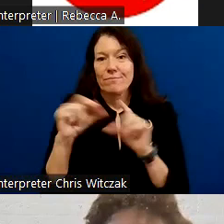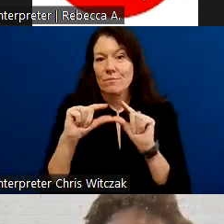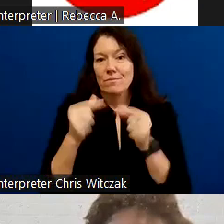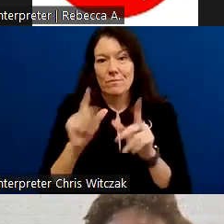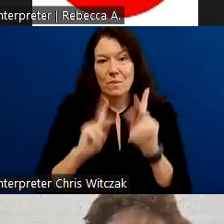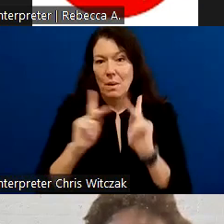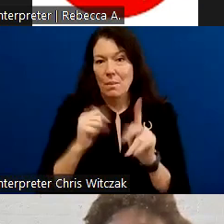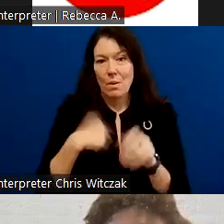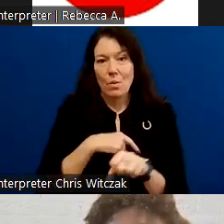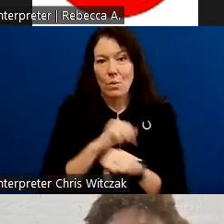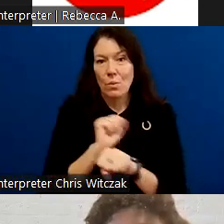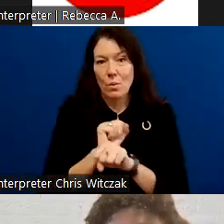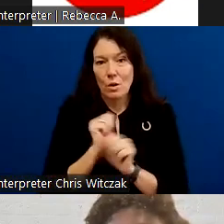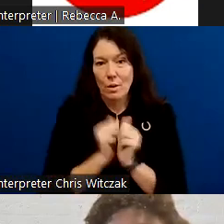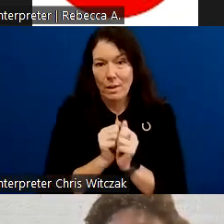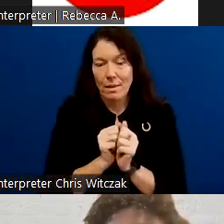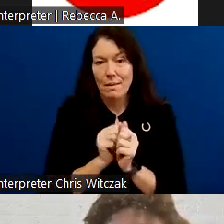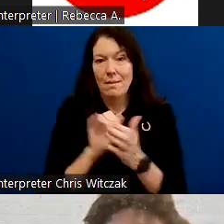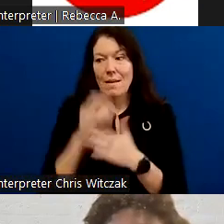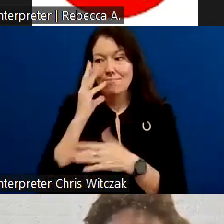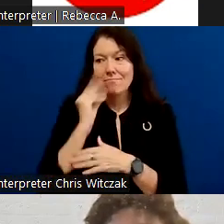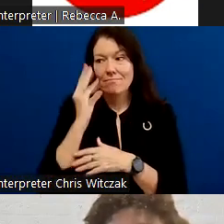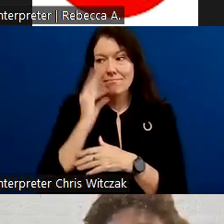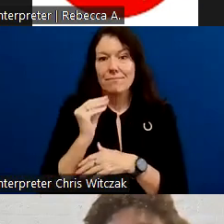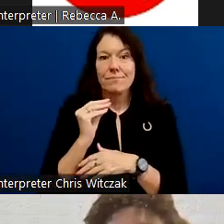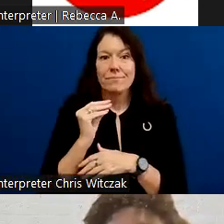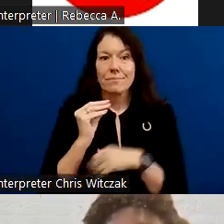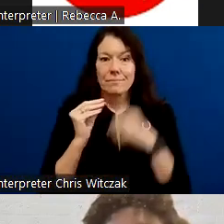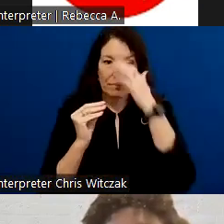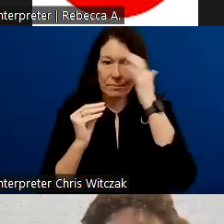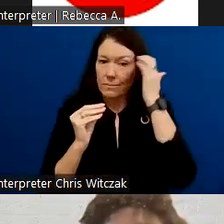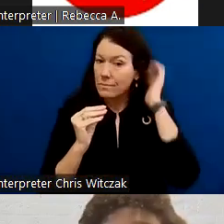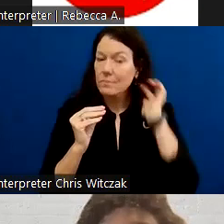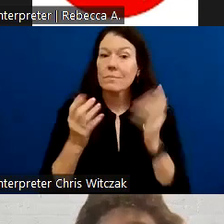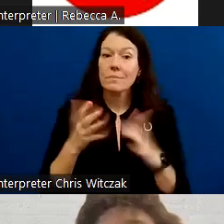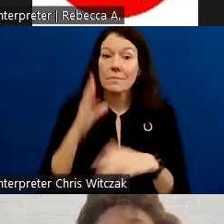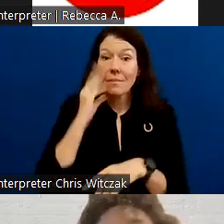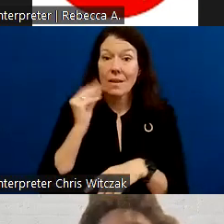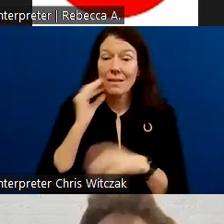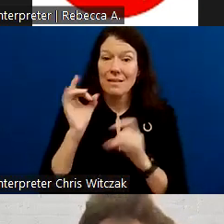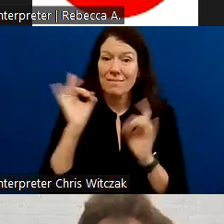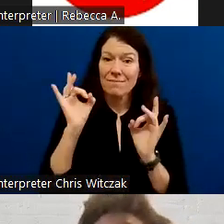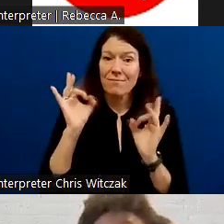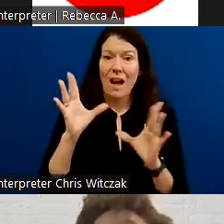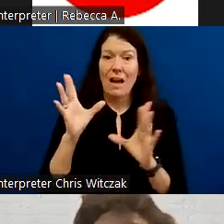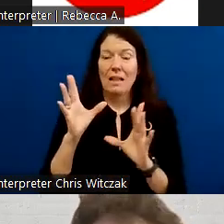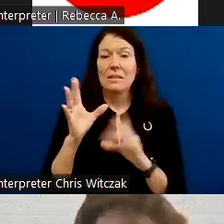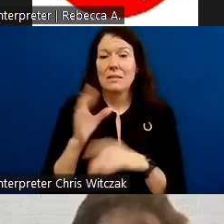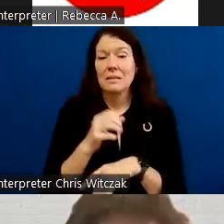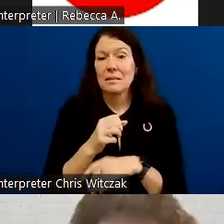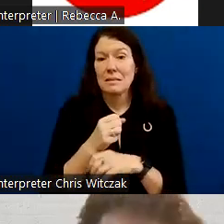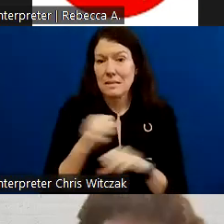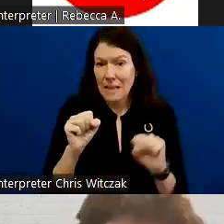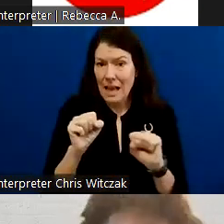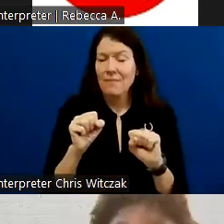with who is experiencing um or has experienced violence. Safe stable housing is extremely